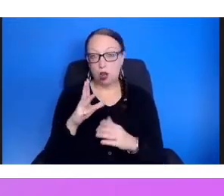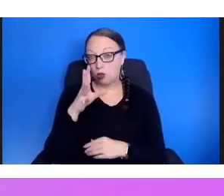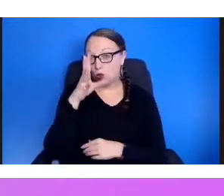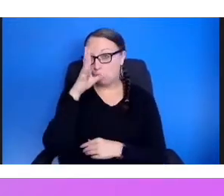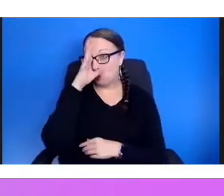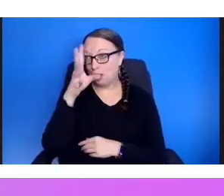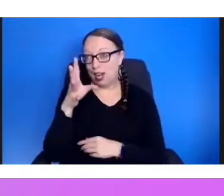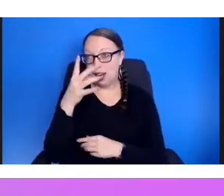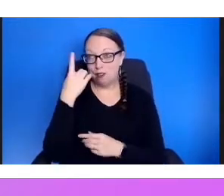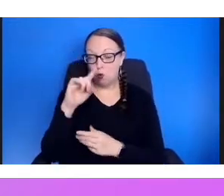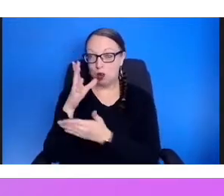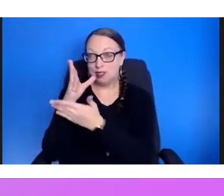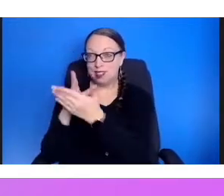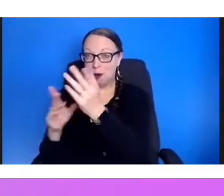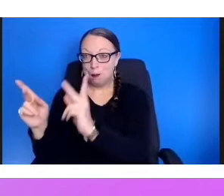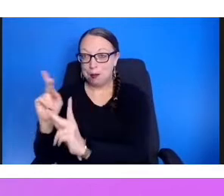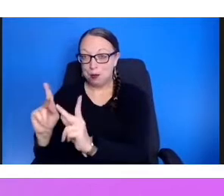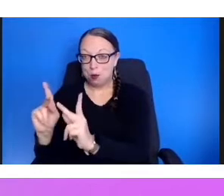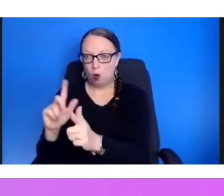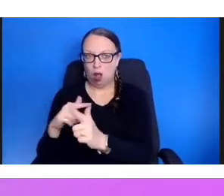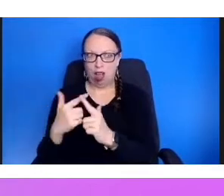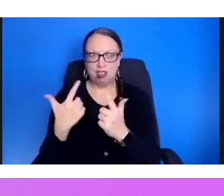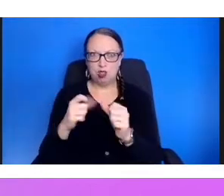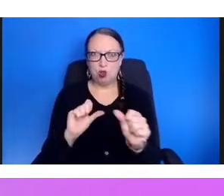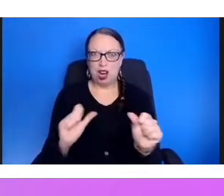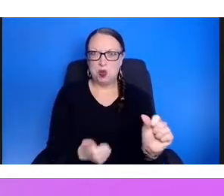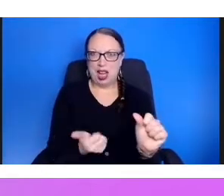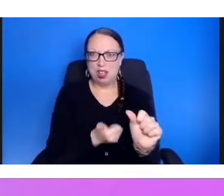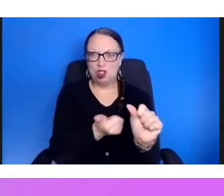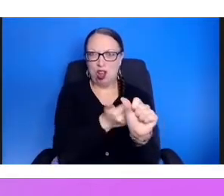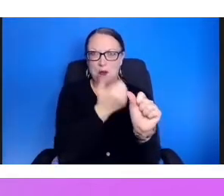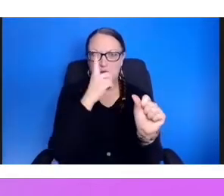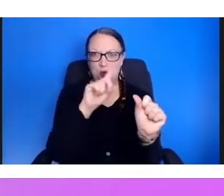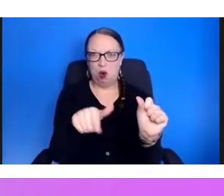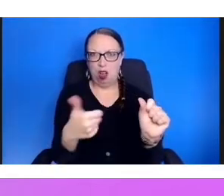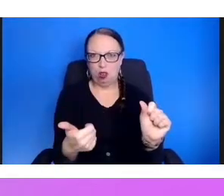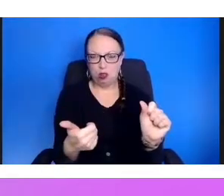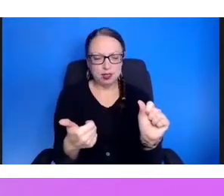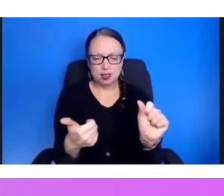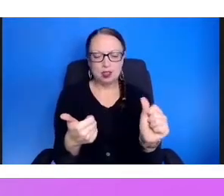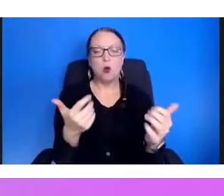and then slowly try and catch up. Equally it enables that innovation to be more powerful